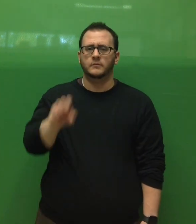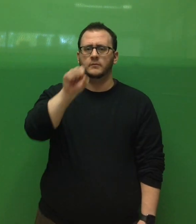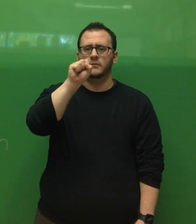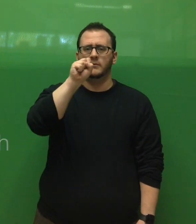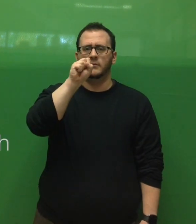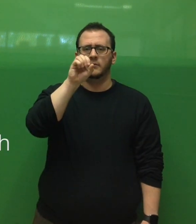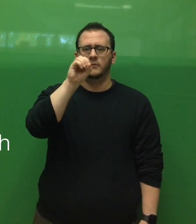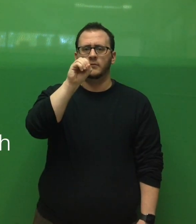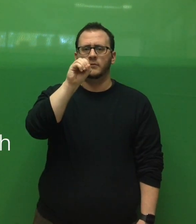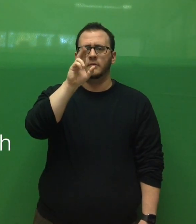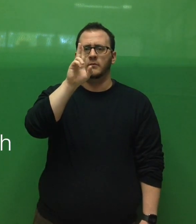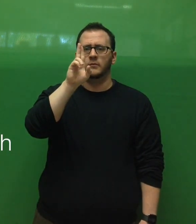south